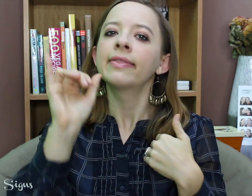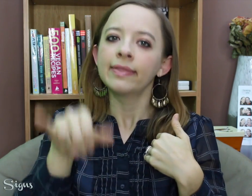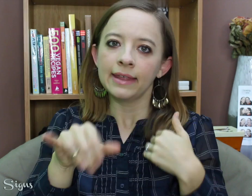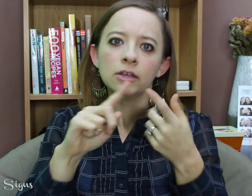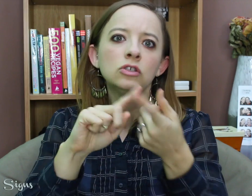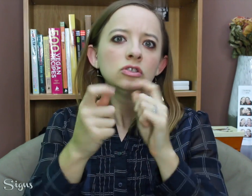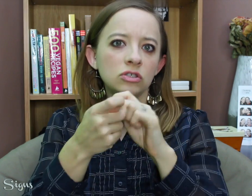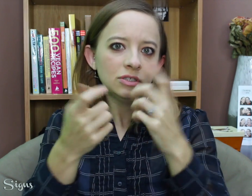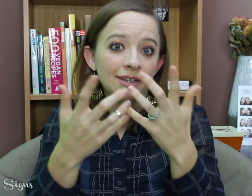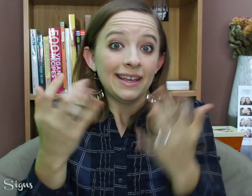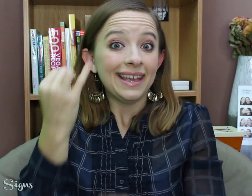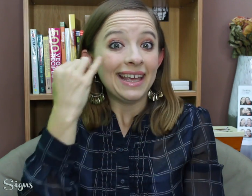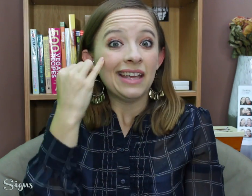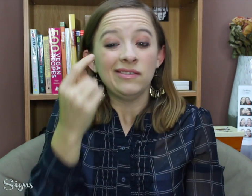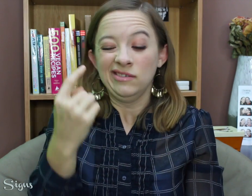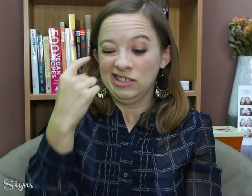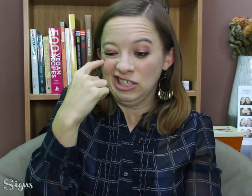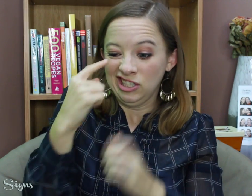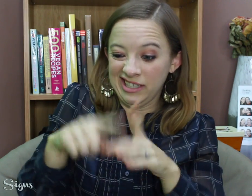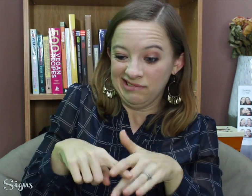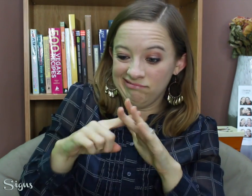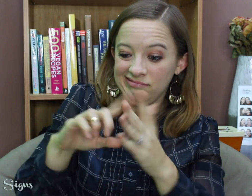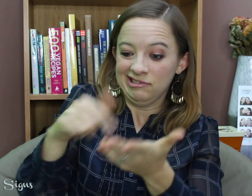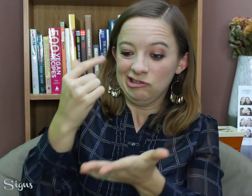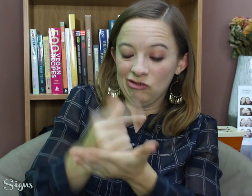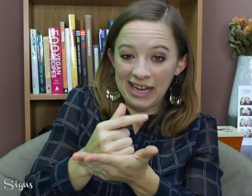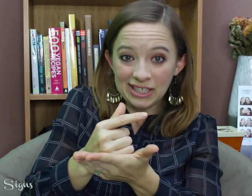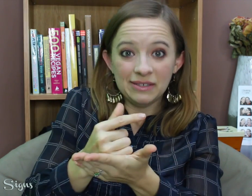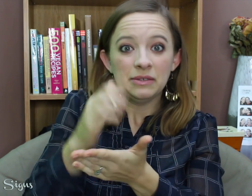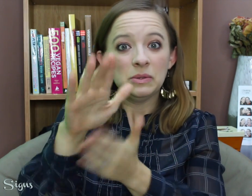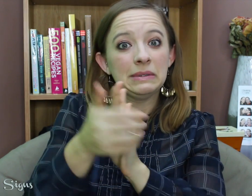years of experience you have. So that's gonna change a lot. You know if you just recently